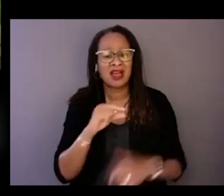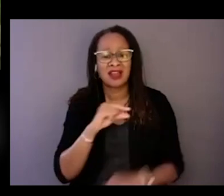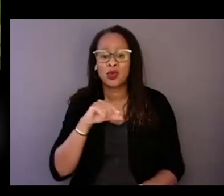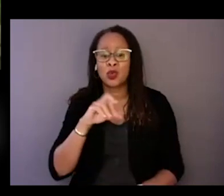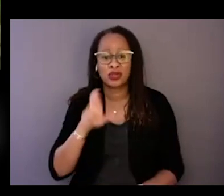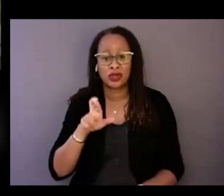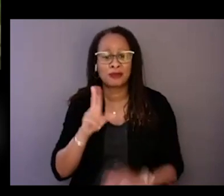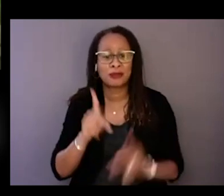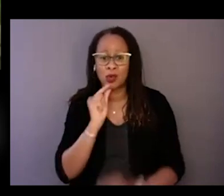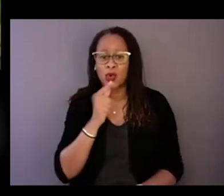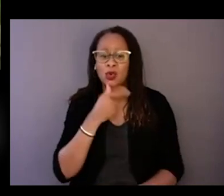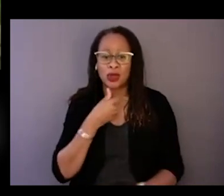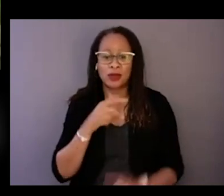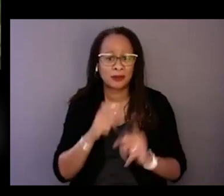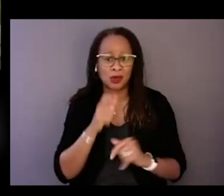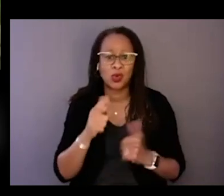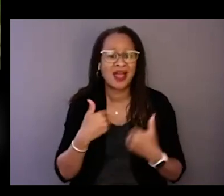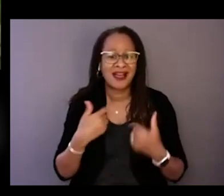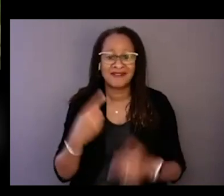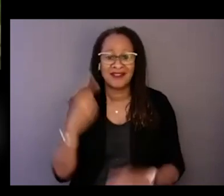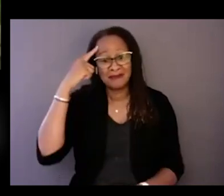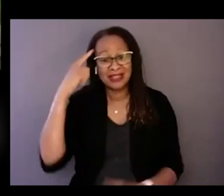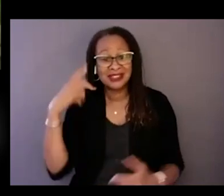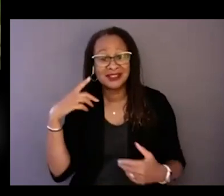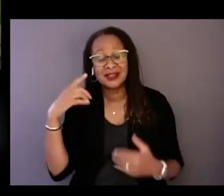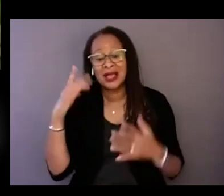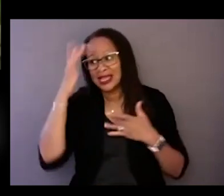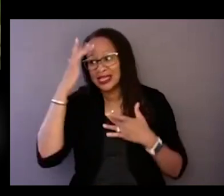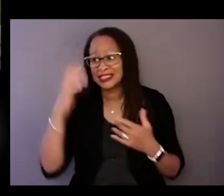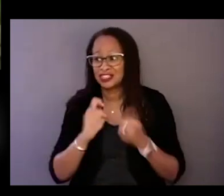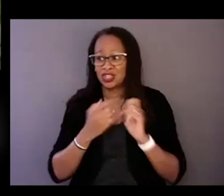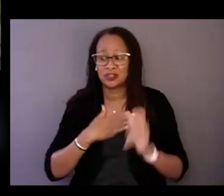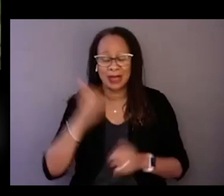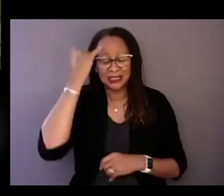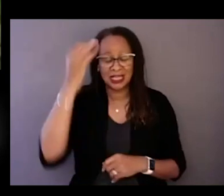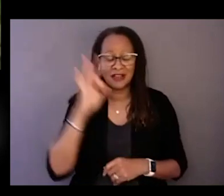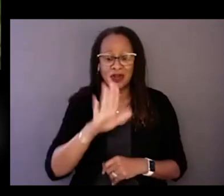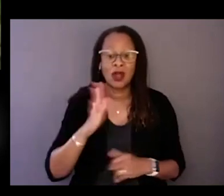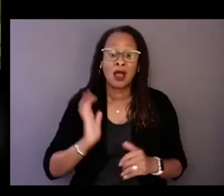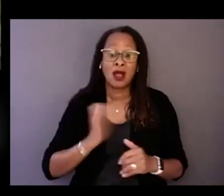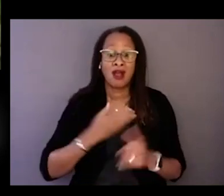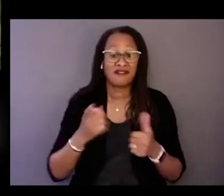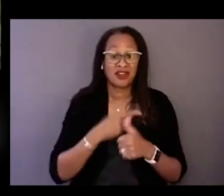And it really changed my idea of her. And I know on our first day all together, when we talked about this,